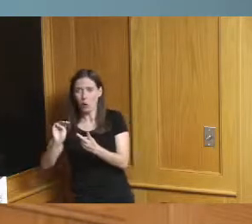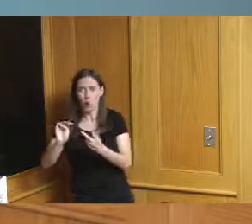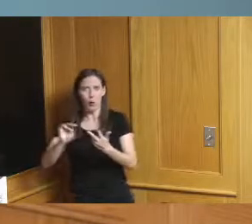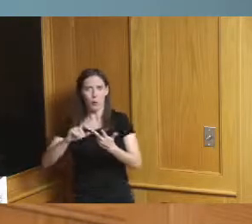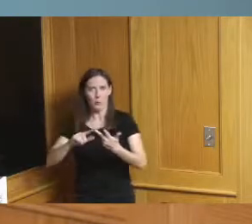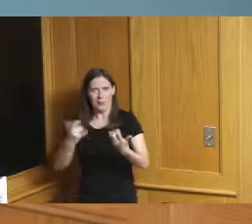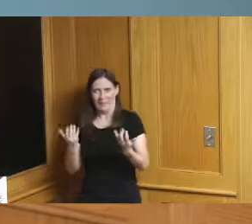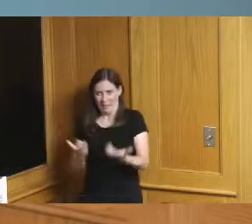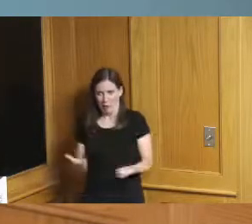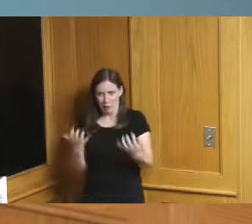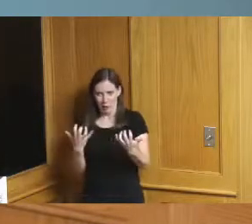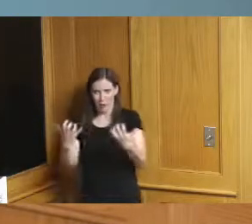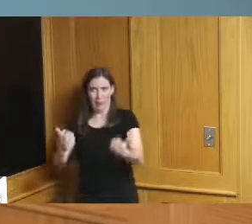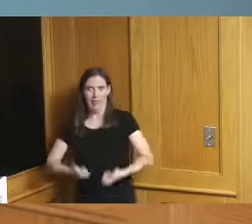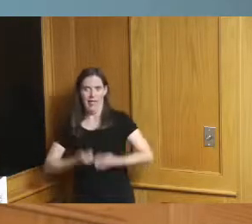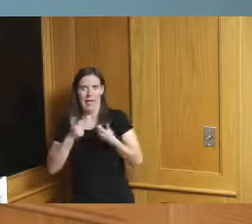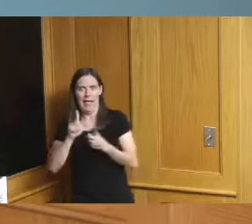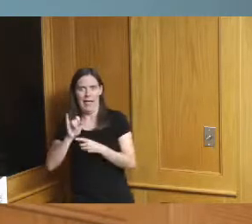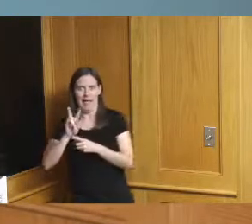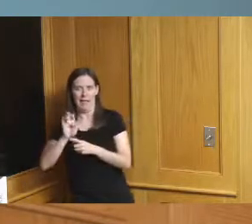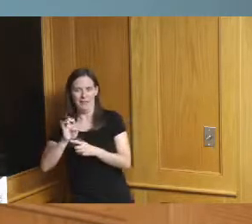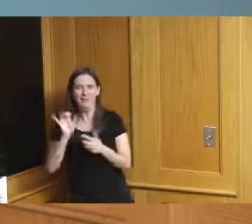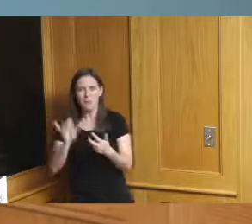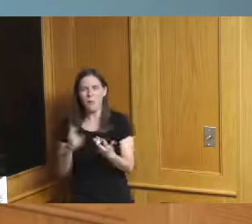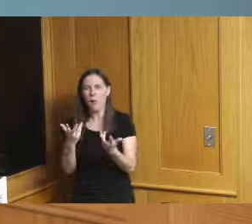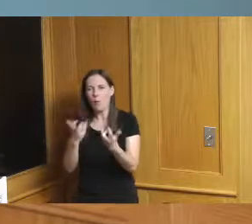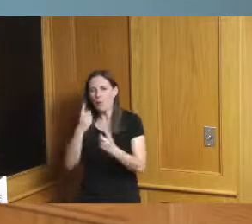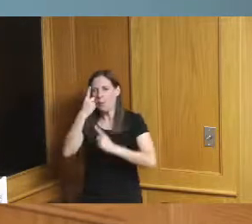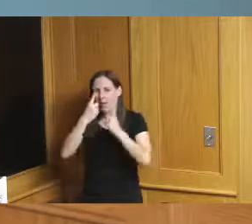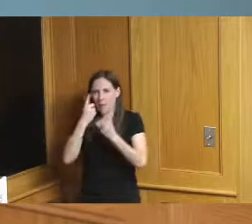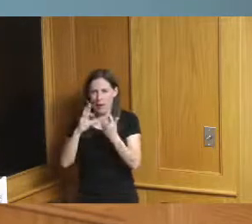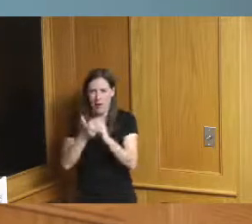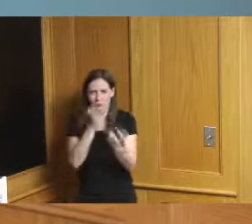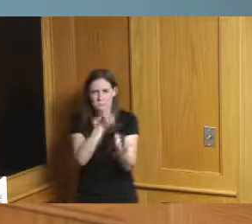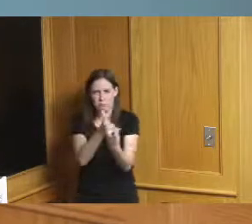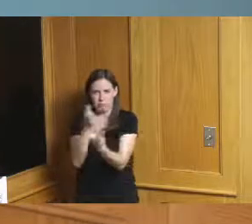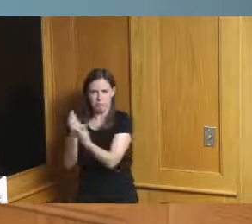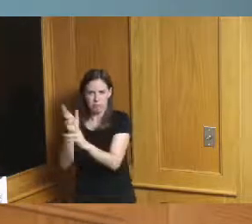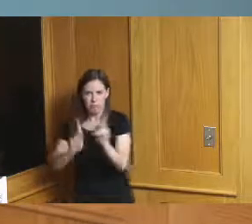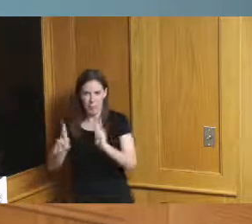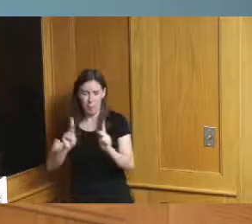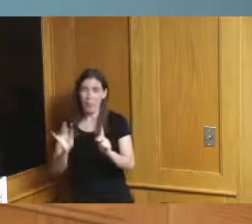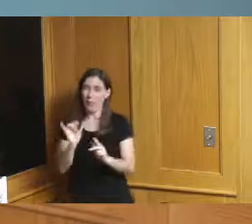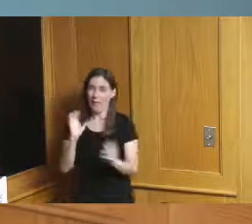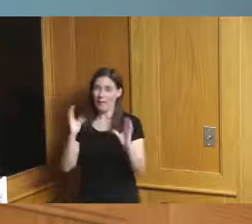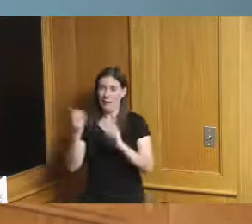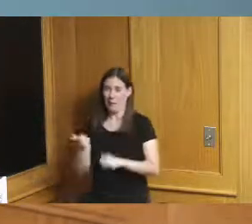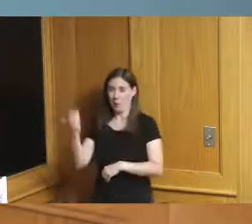so we want to look at those kind of things so what was in in 95 and even in this presentation